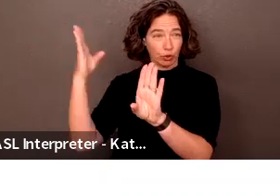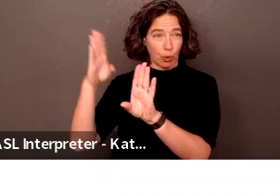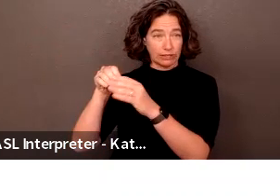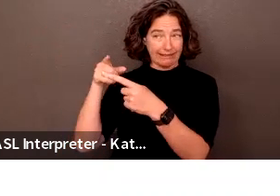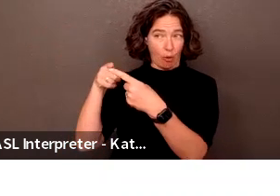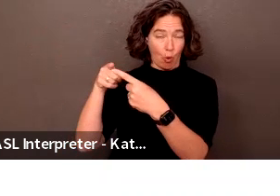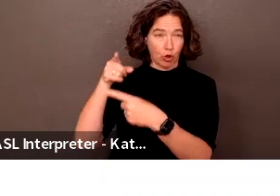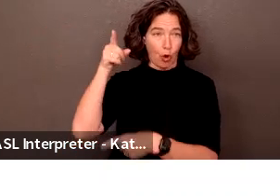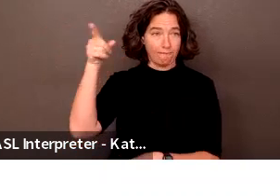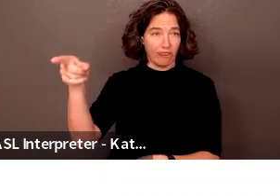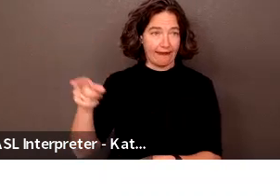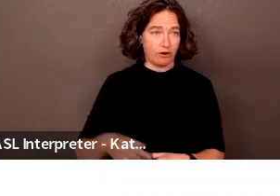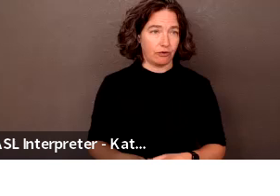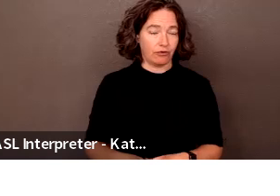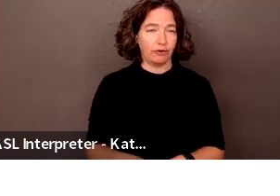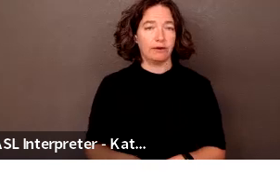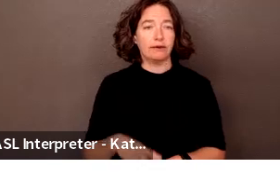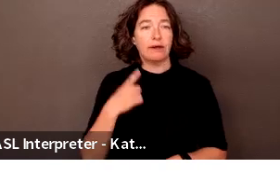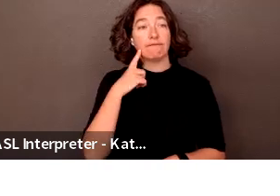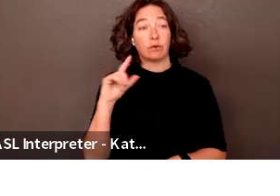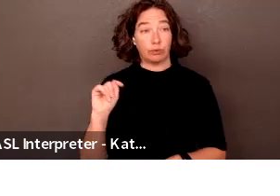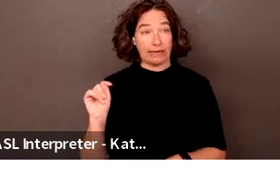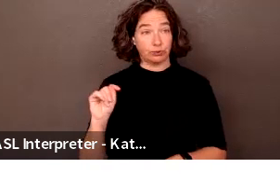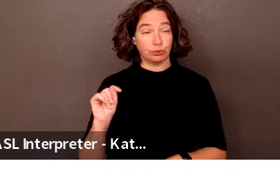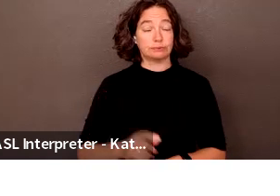room. If you're facing me you would be -- if